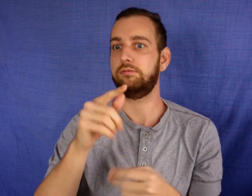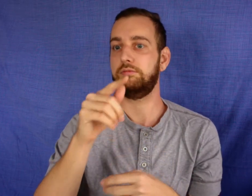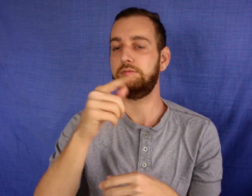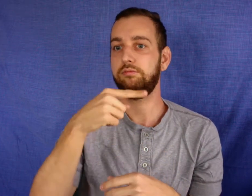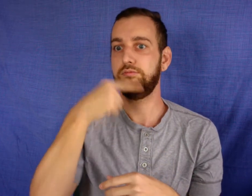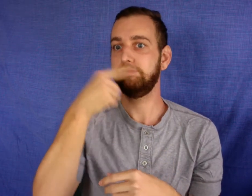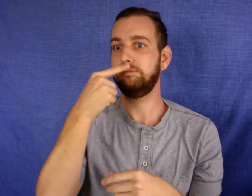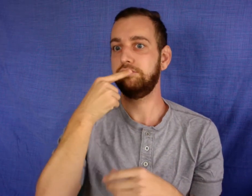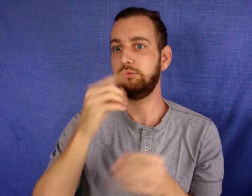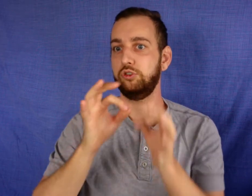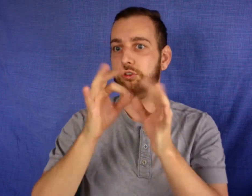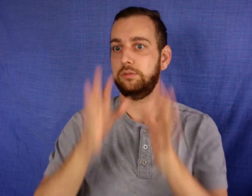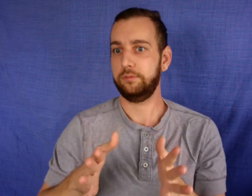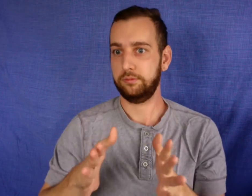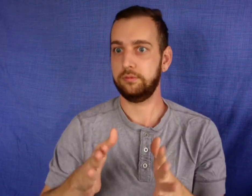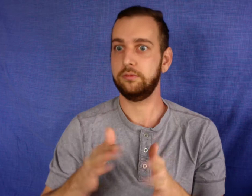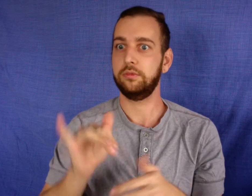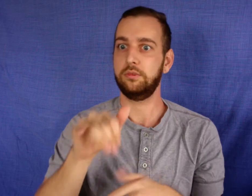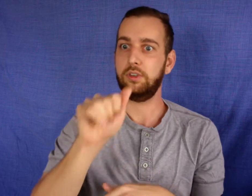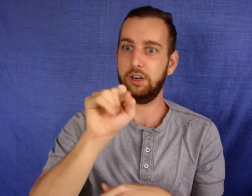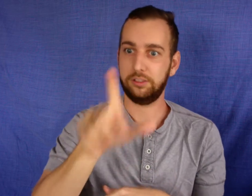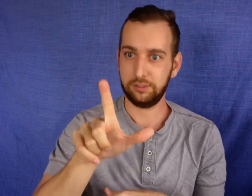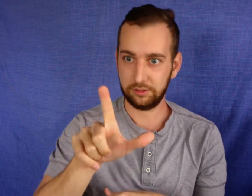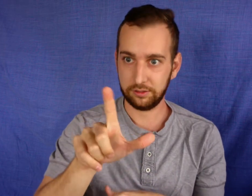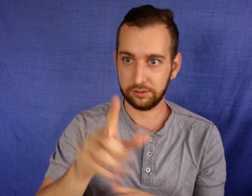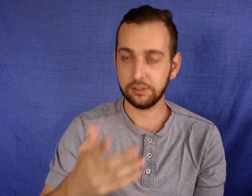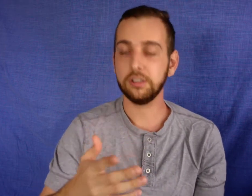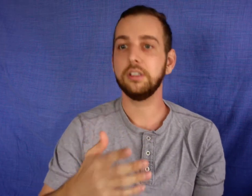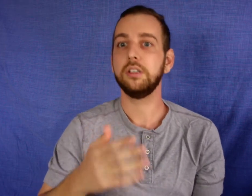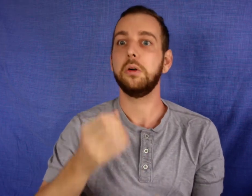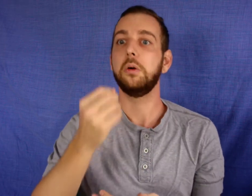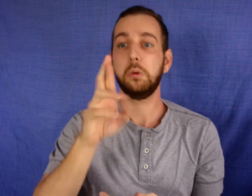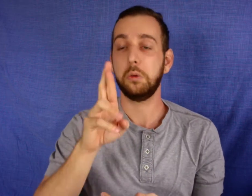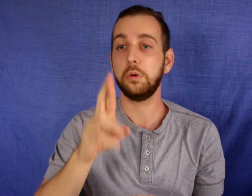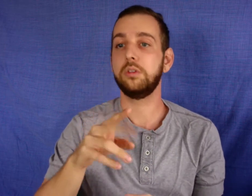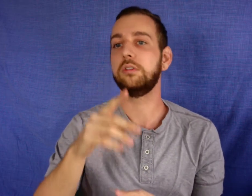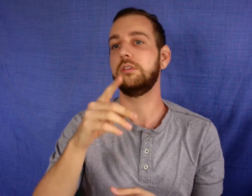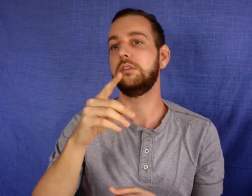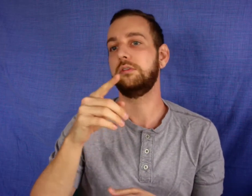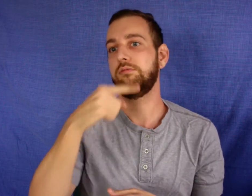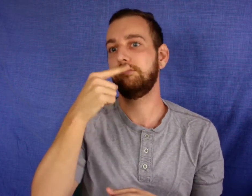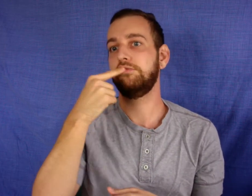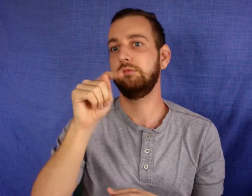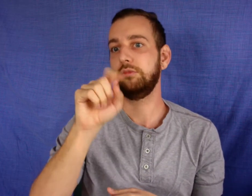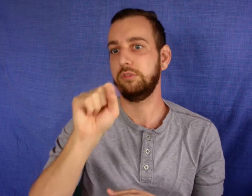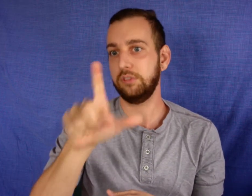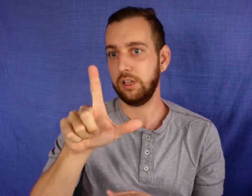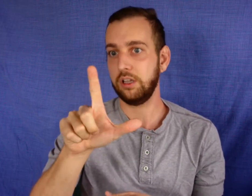One being a hearing ASL interpreter, and the second system was